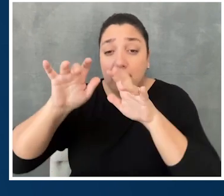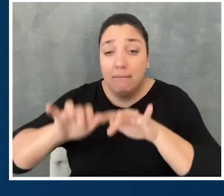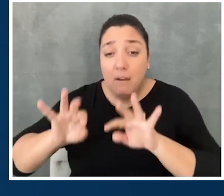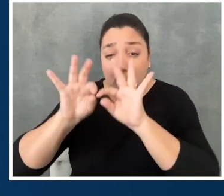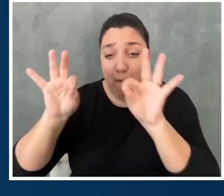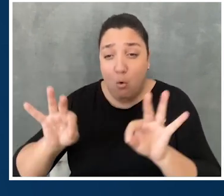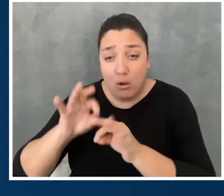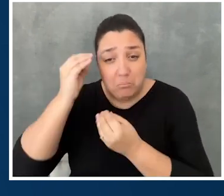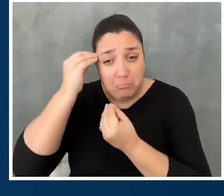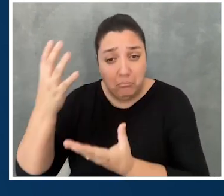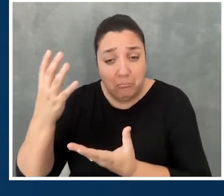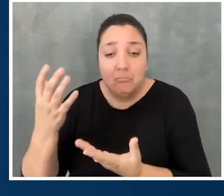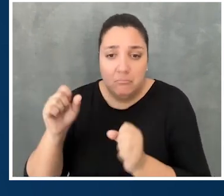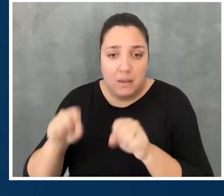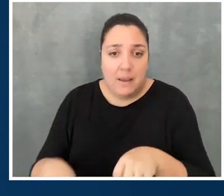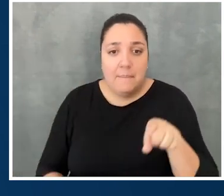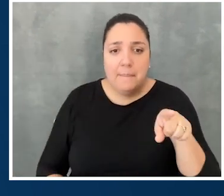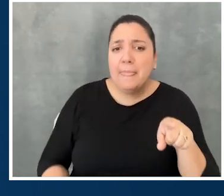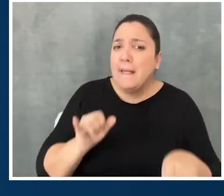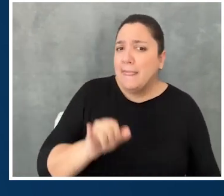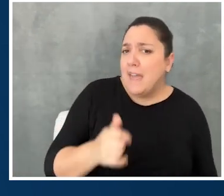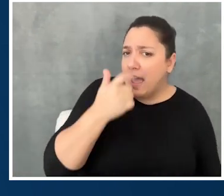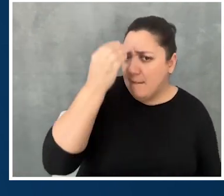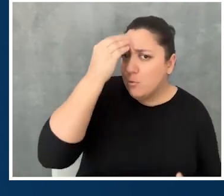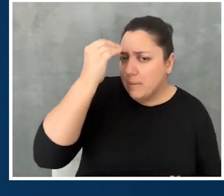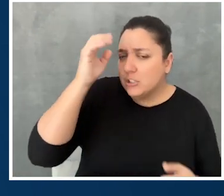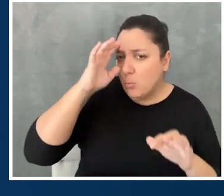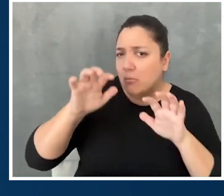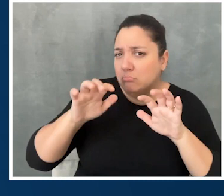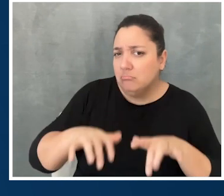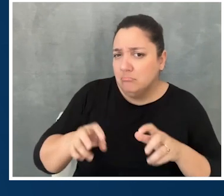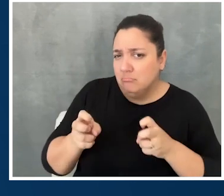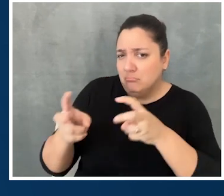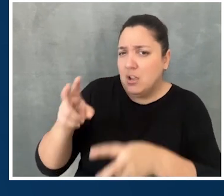And we will put that info in our notes too. I feel like there's so much information we wanna get out